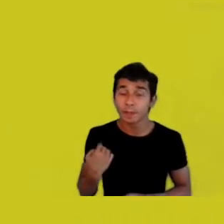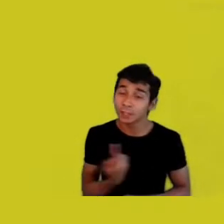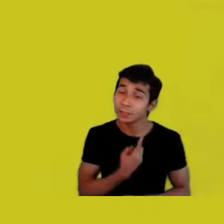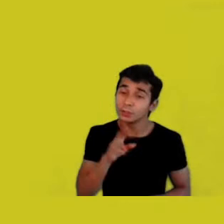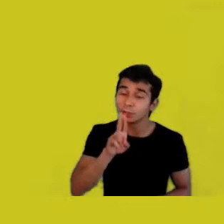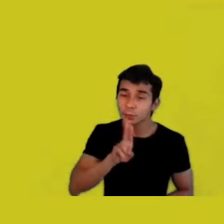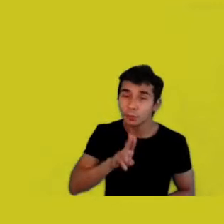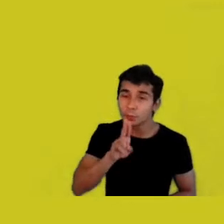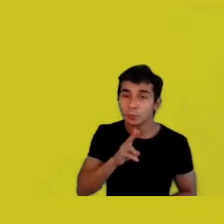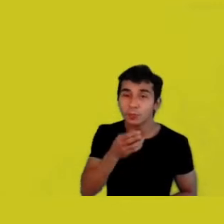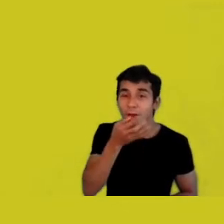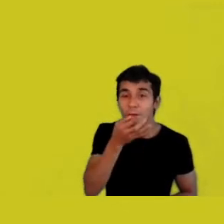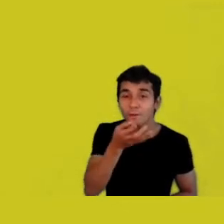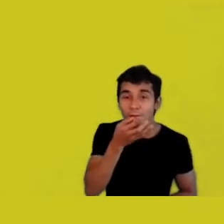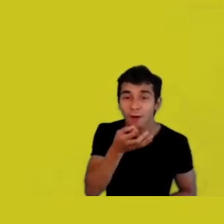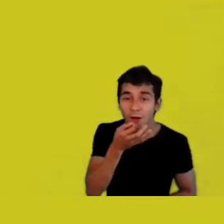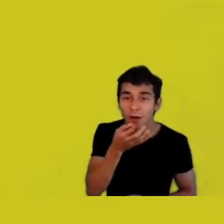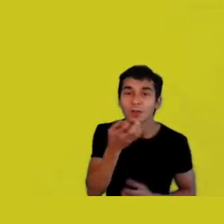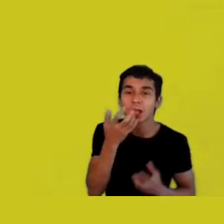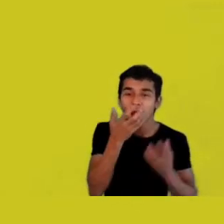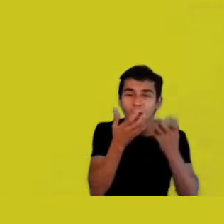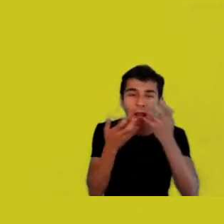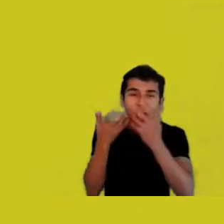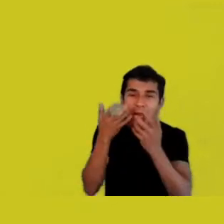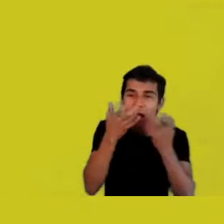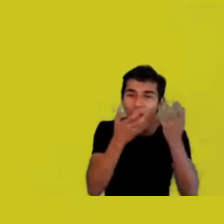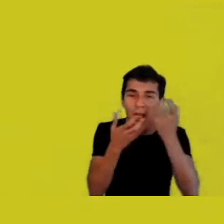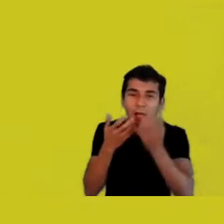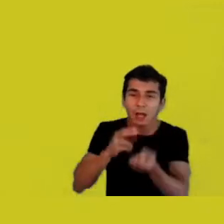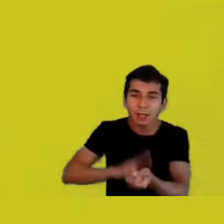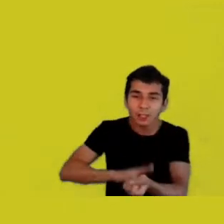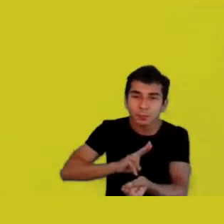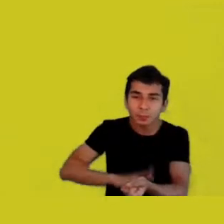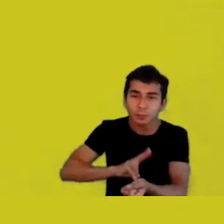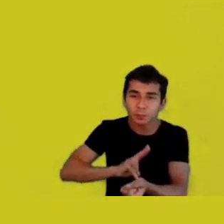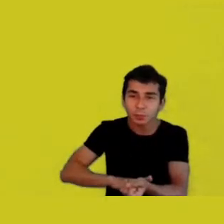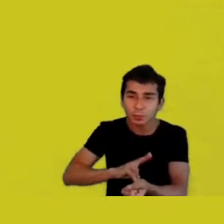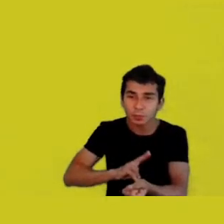into a rhythm, it would be impossible, and chaos would destroy us.